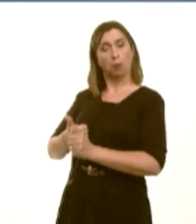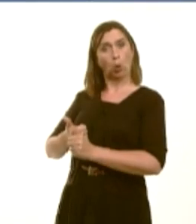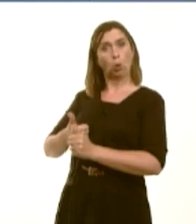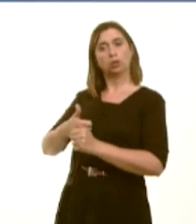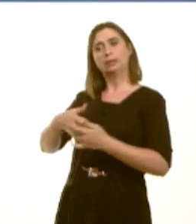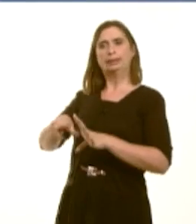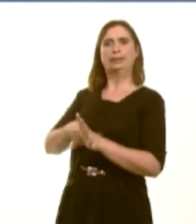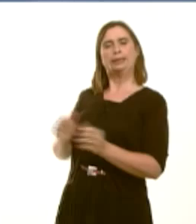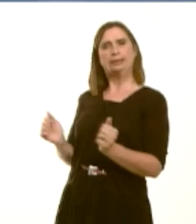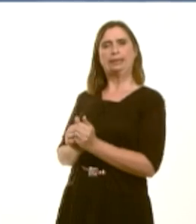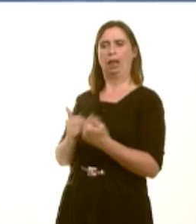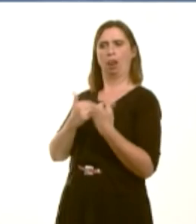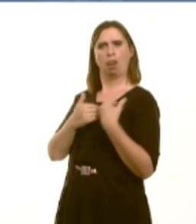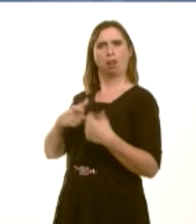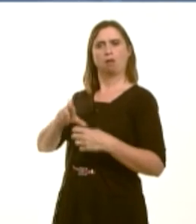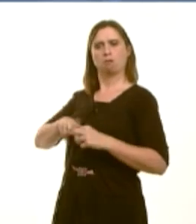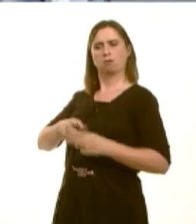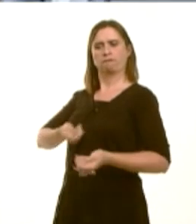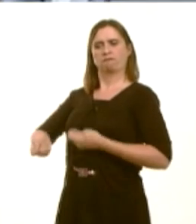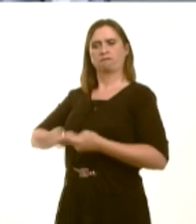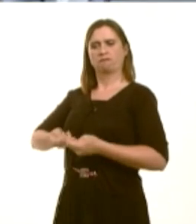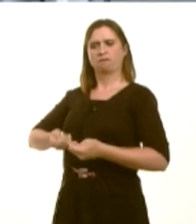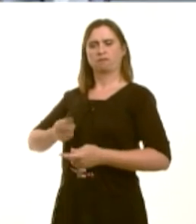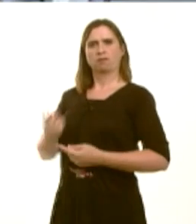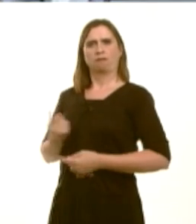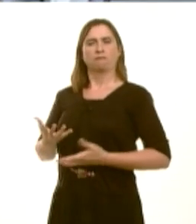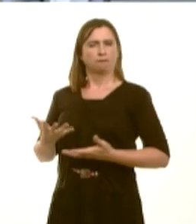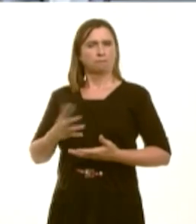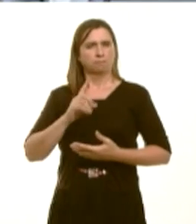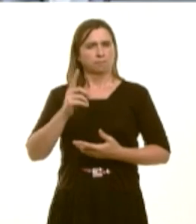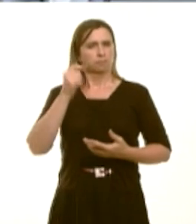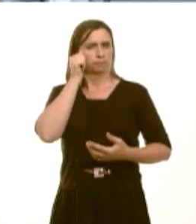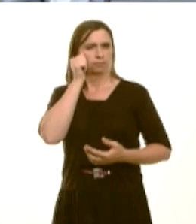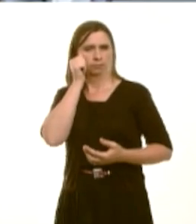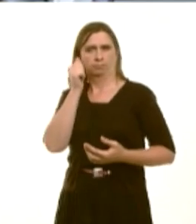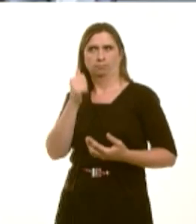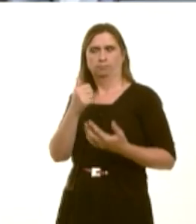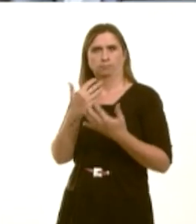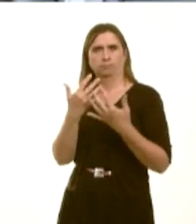But I think itís only fair to point out that much of the running has been made by Cardiff.